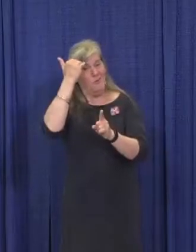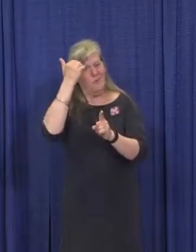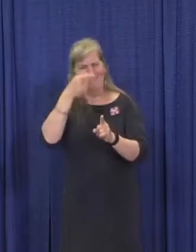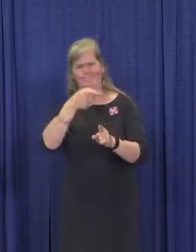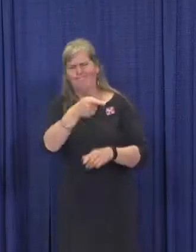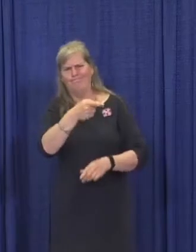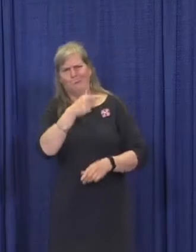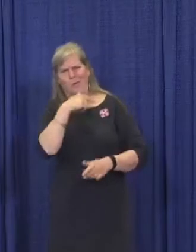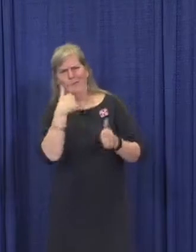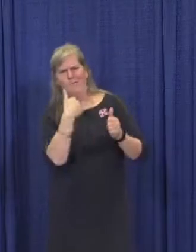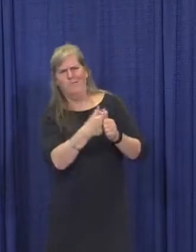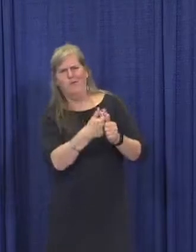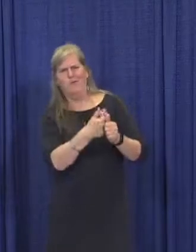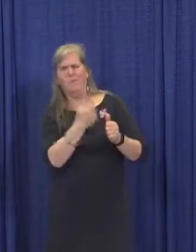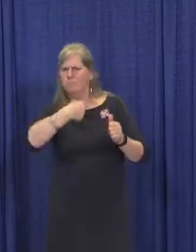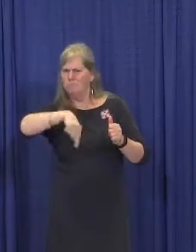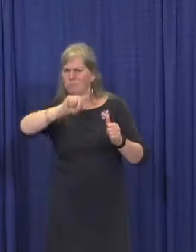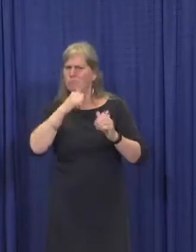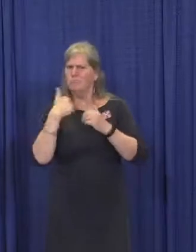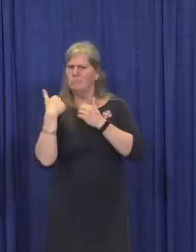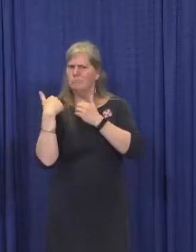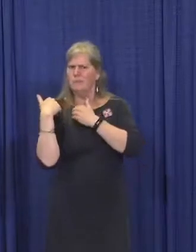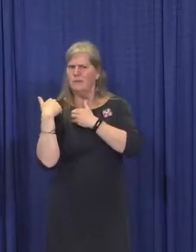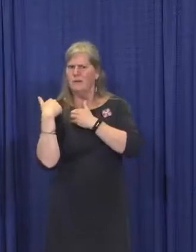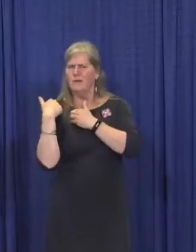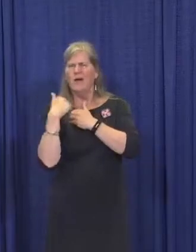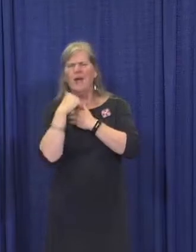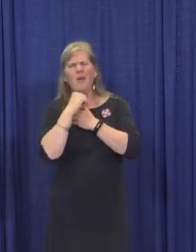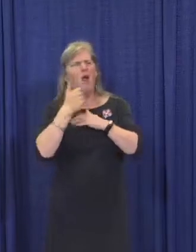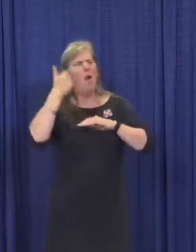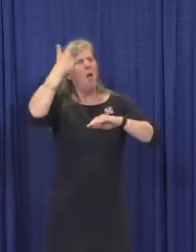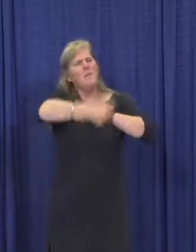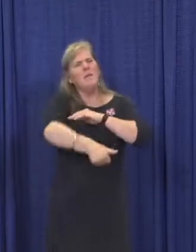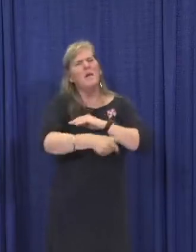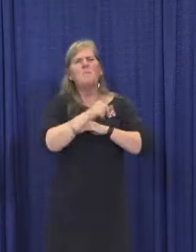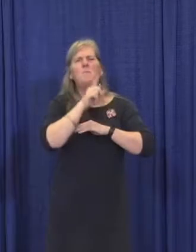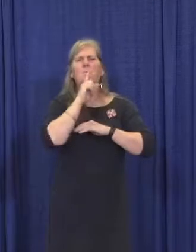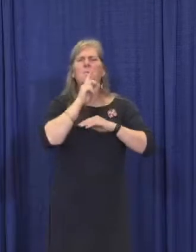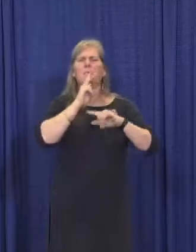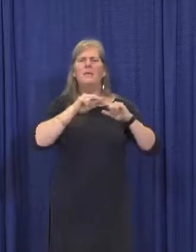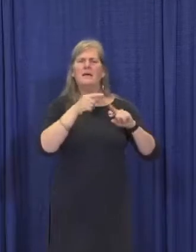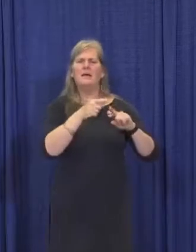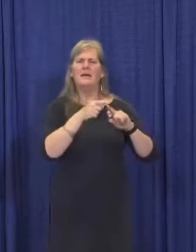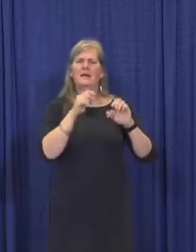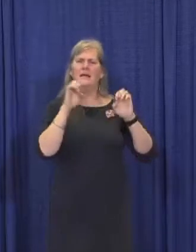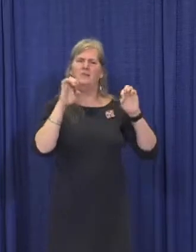aren't it's up to us to -- is not about shame or blame, it's